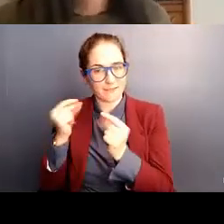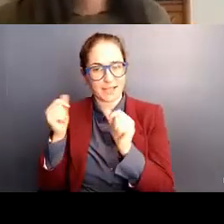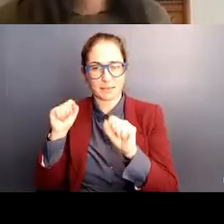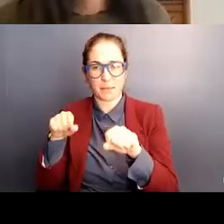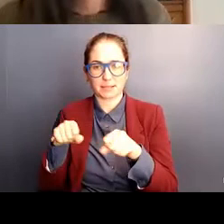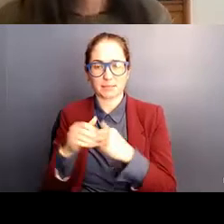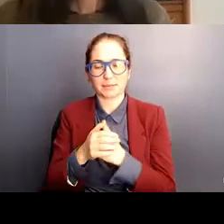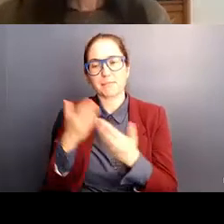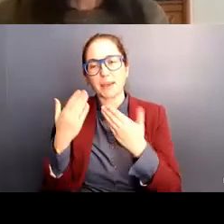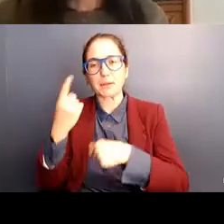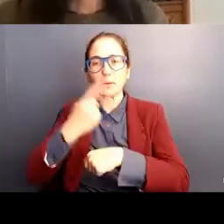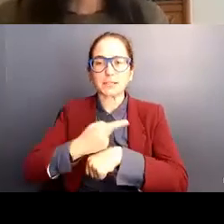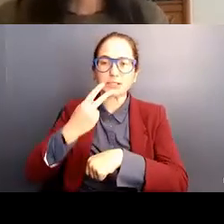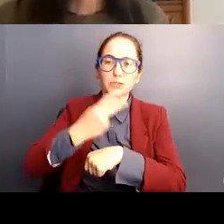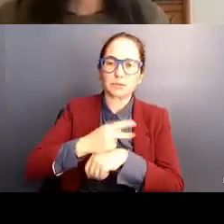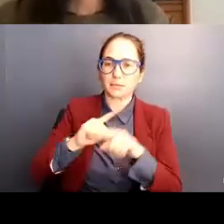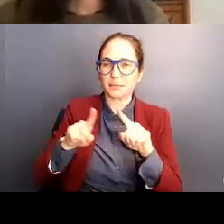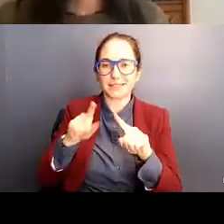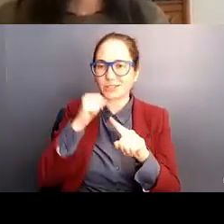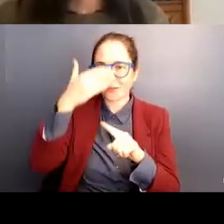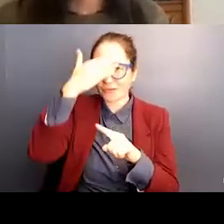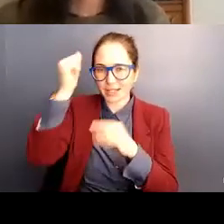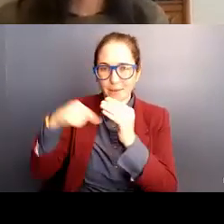a day or two, but don't forget about the request. Again, I refer